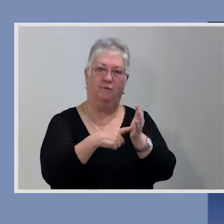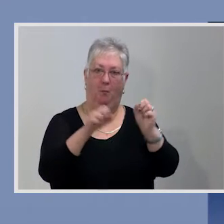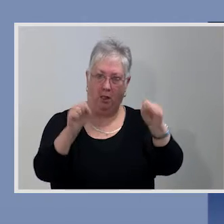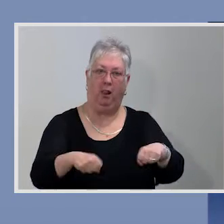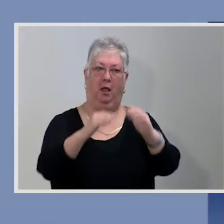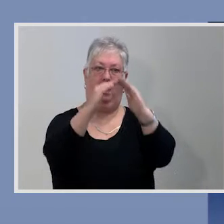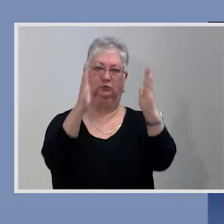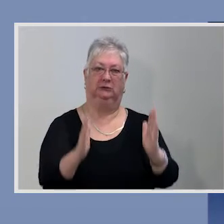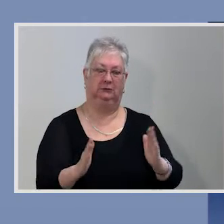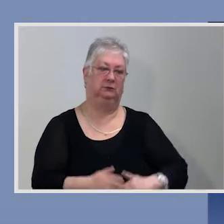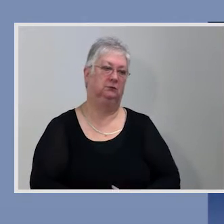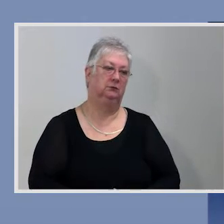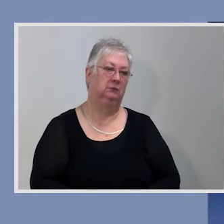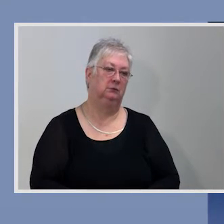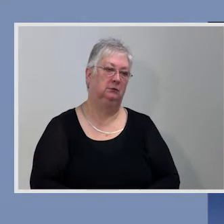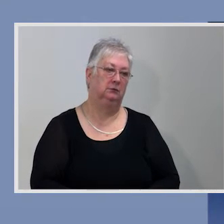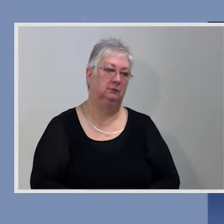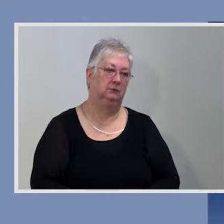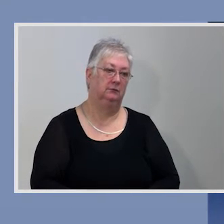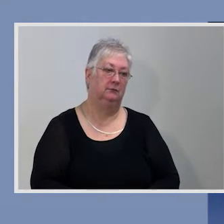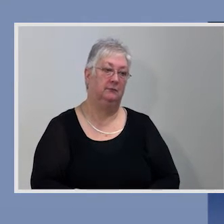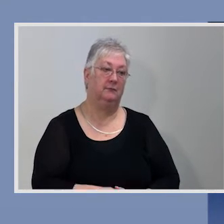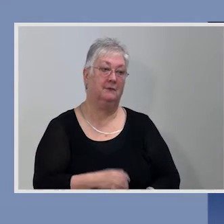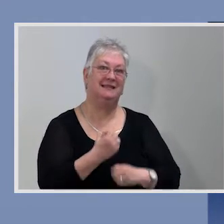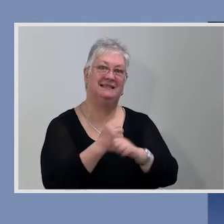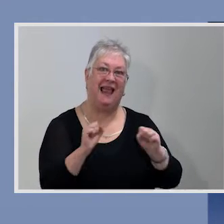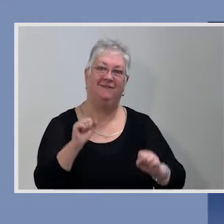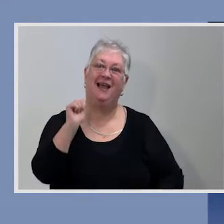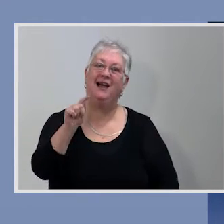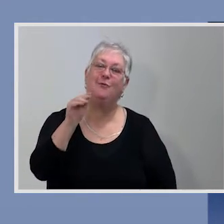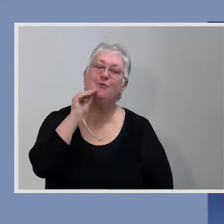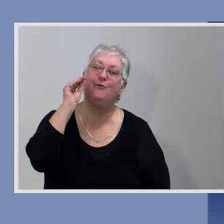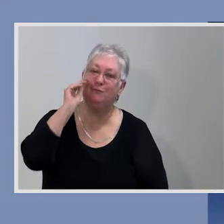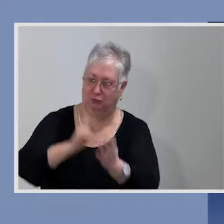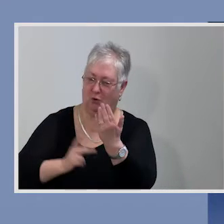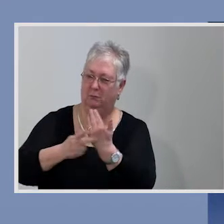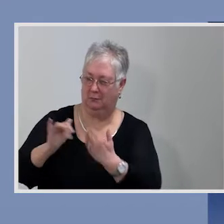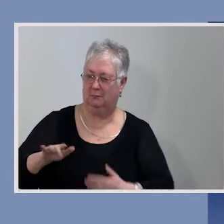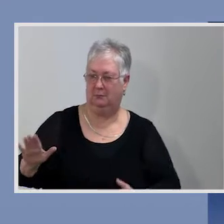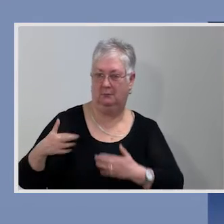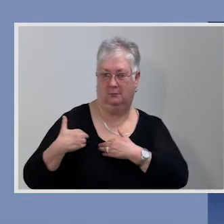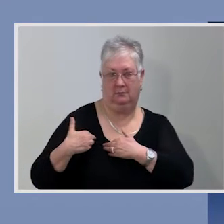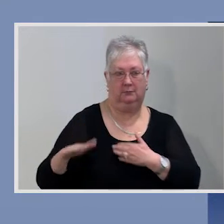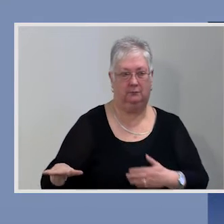ALLOWS SENIORS TO AGE IN PLACE IN THEIR HOME. AND IT'S USED TO ENSURE THAT AS WE DEVELOP OUR NEIGHBORHOODS,